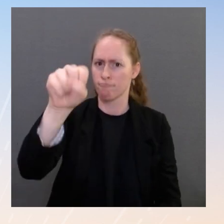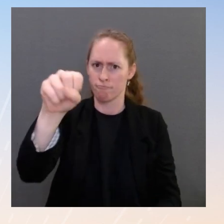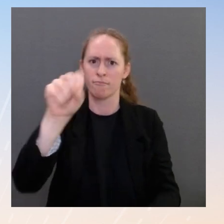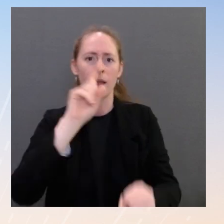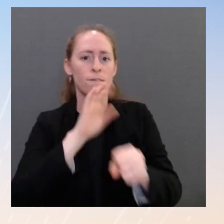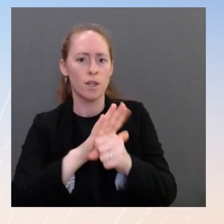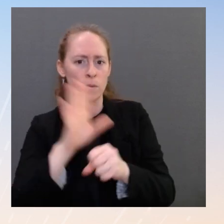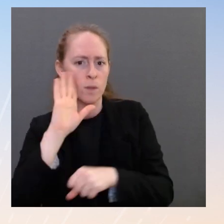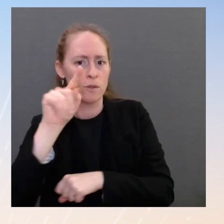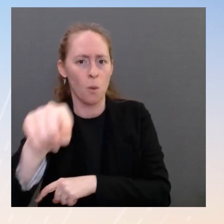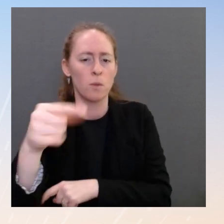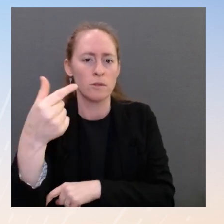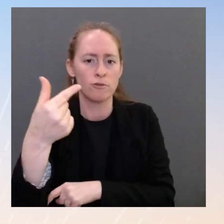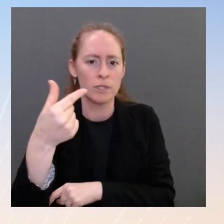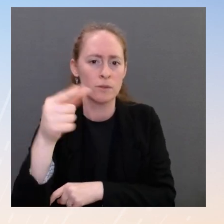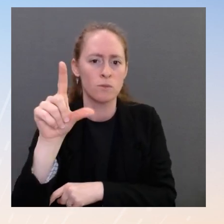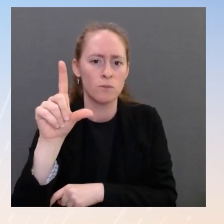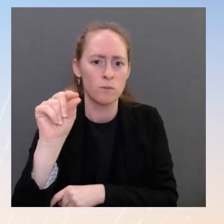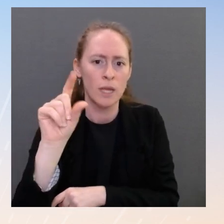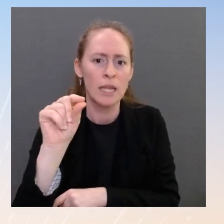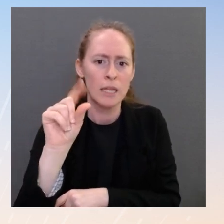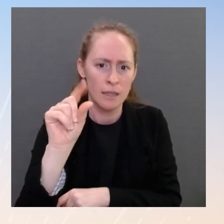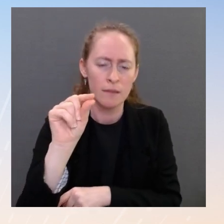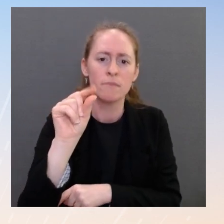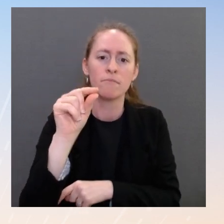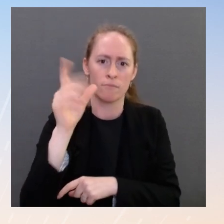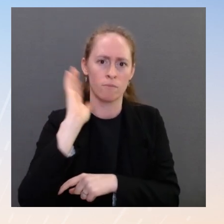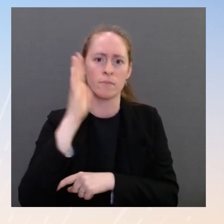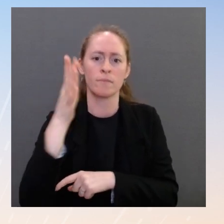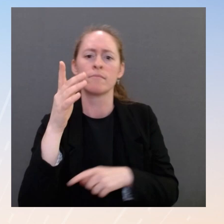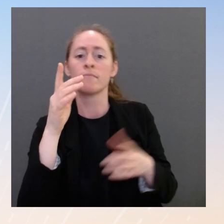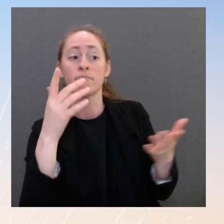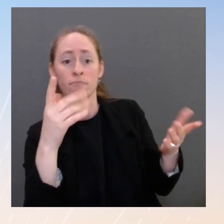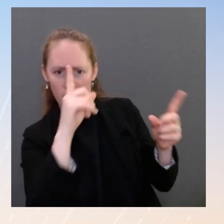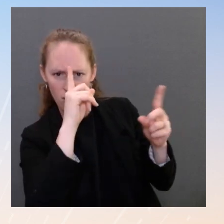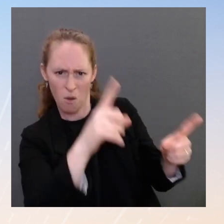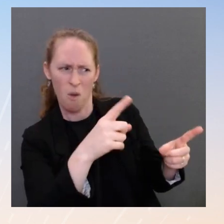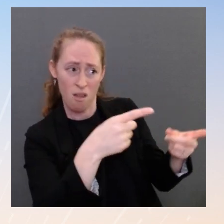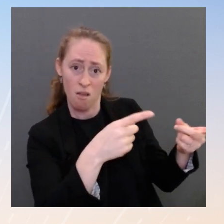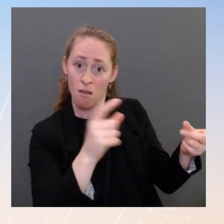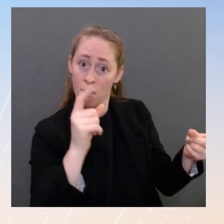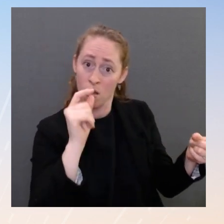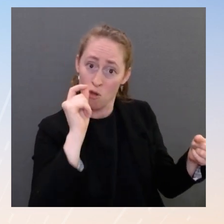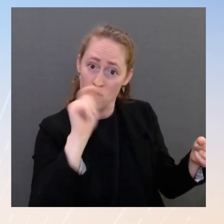that Ukraine should be able to participate. But we don't have further confirmation beyond the news reports,